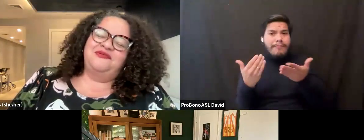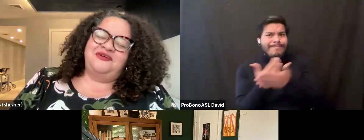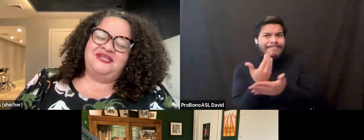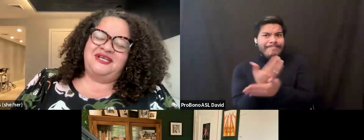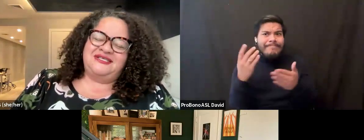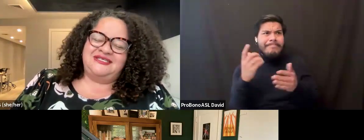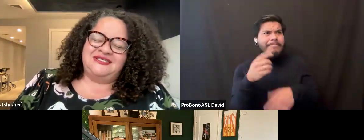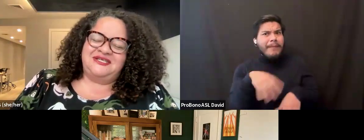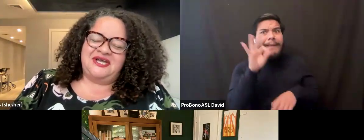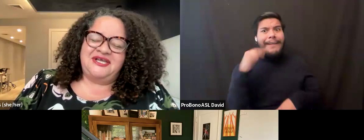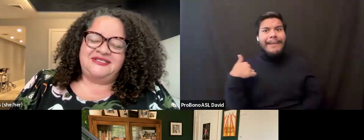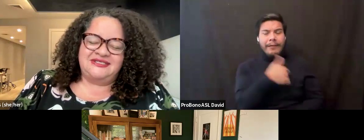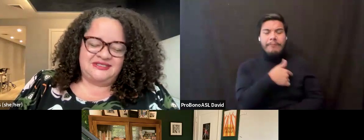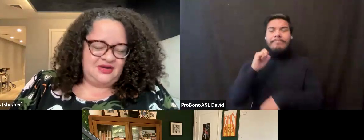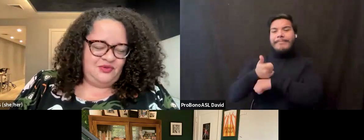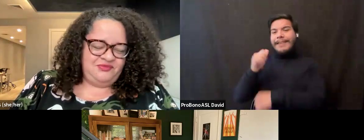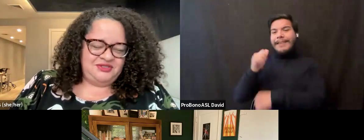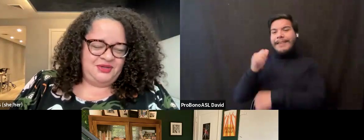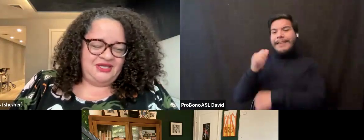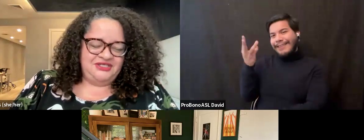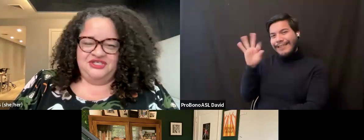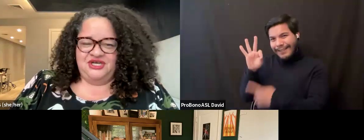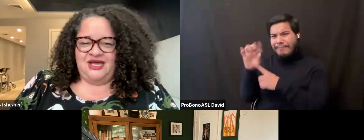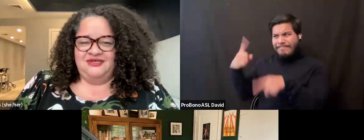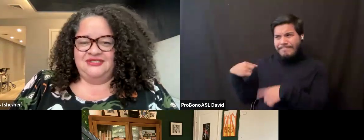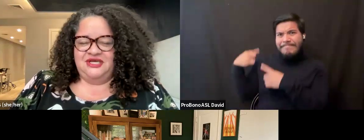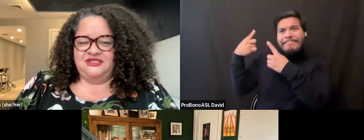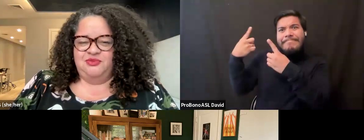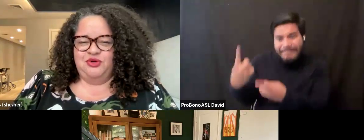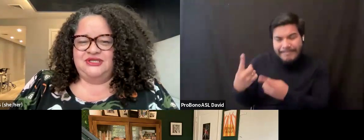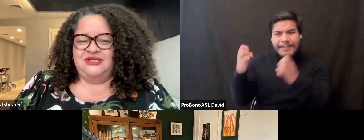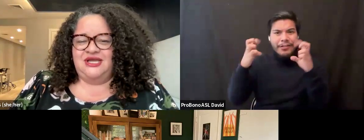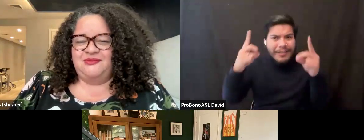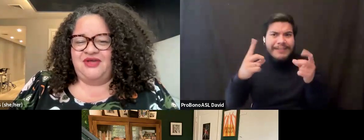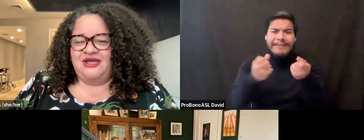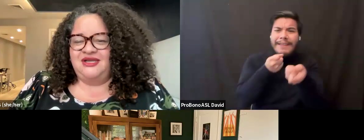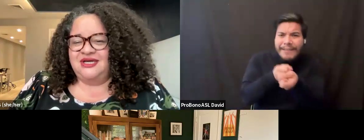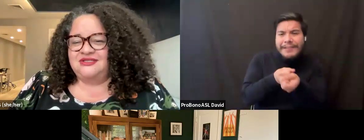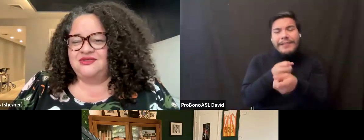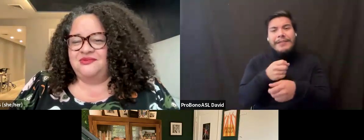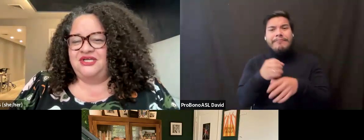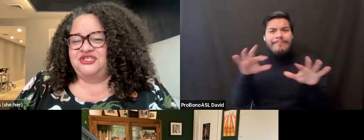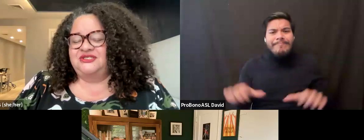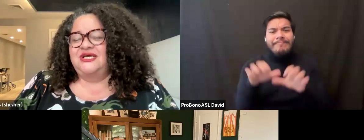we were founded in 1969 and since then we've been doing education, advocacy and support in the name of ending size, discrimination,